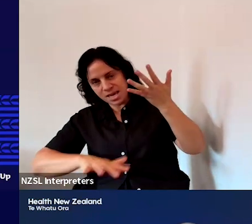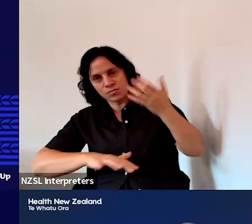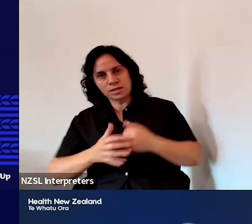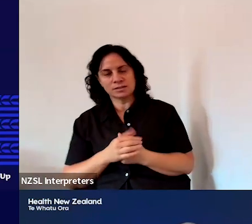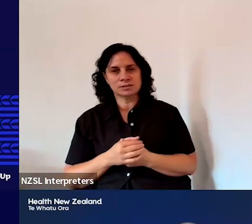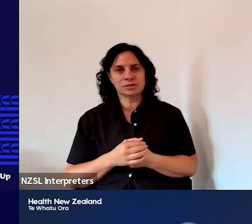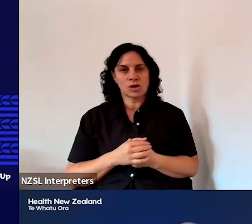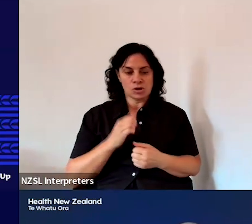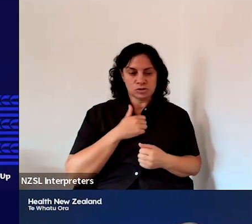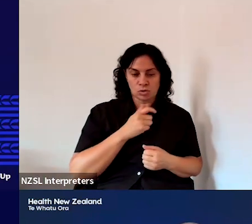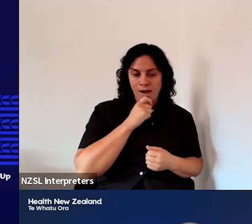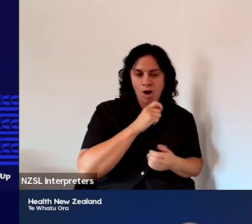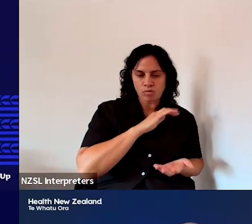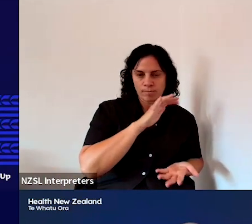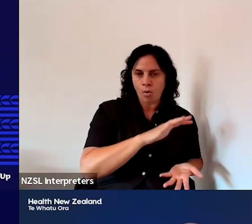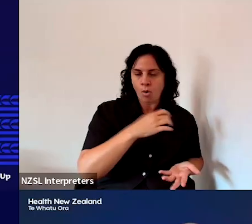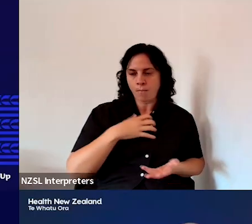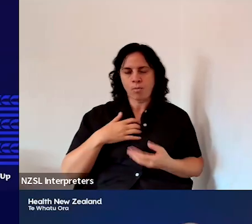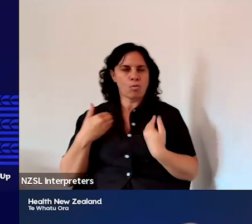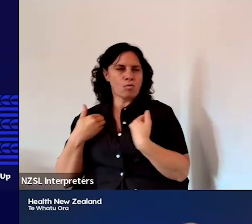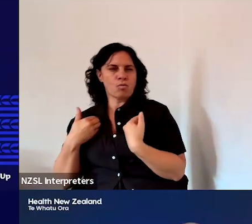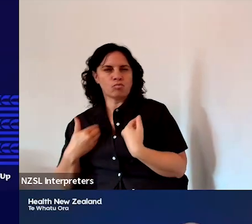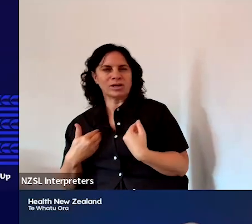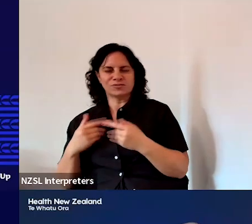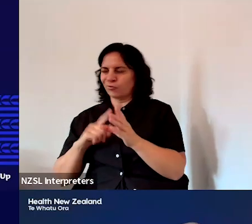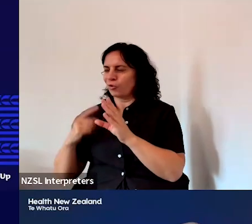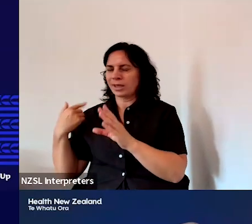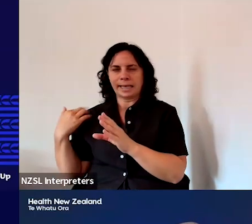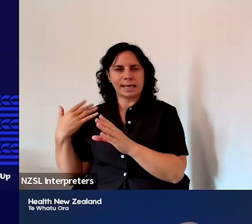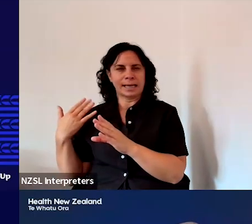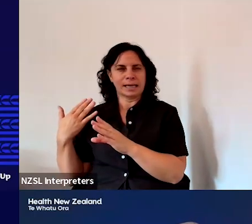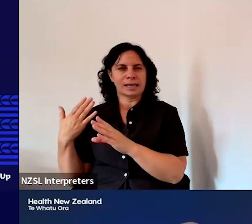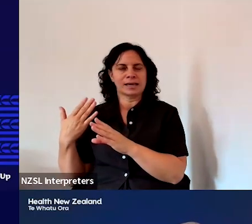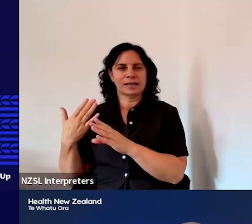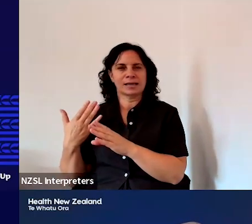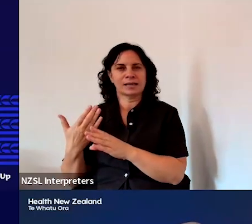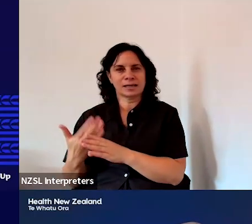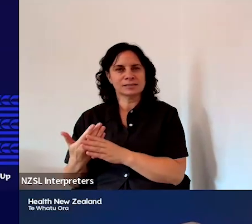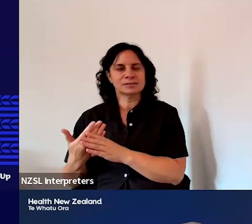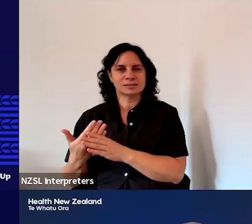We've got a rich data source that goes over many years. We've got a lot of longitudinal measures now where we can